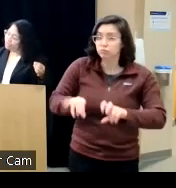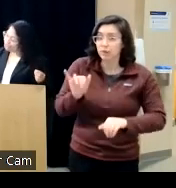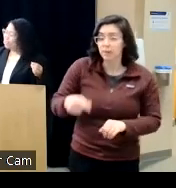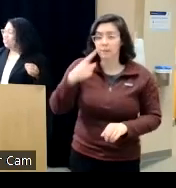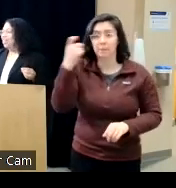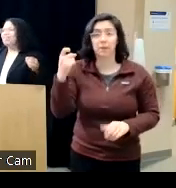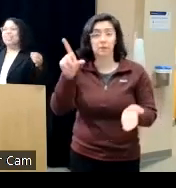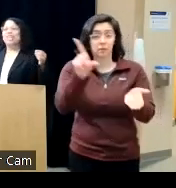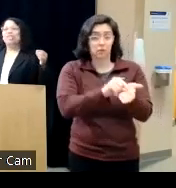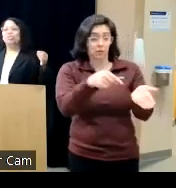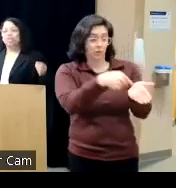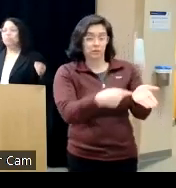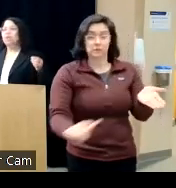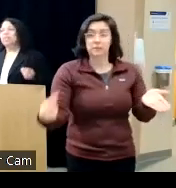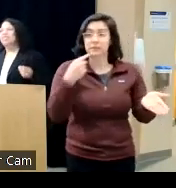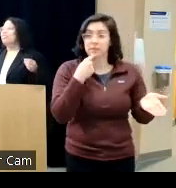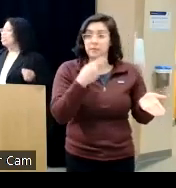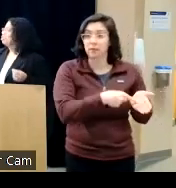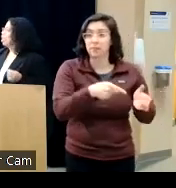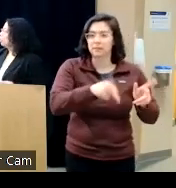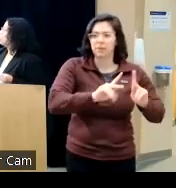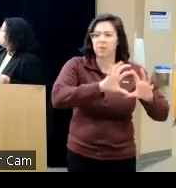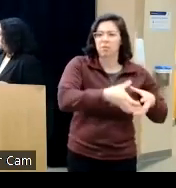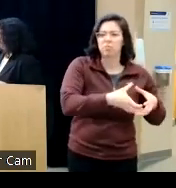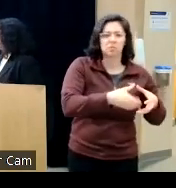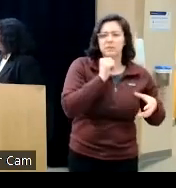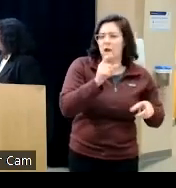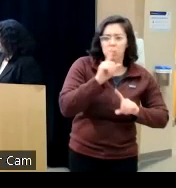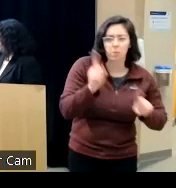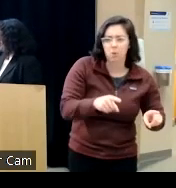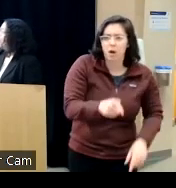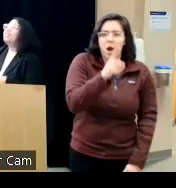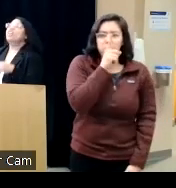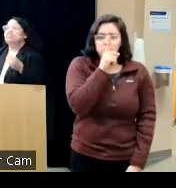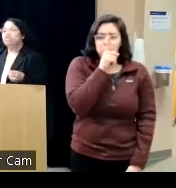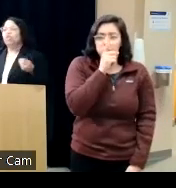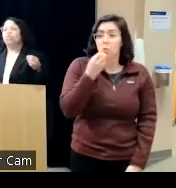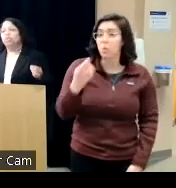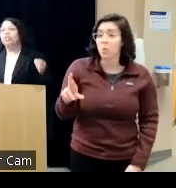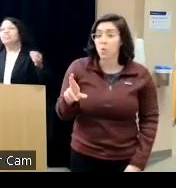literature says that this population tends to under-report or they just don't report